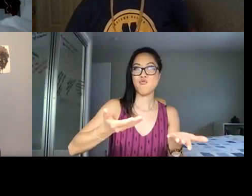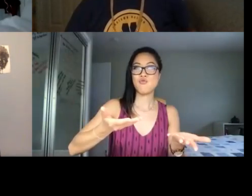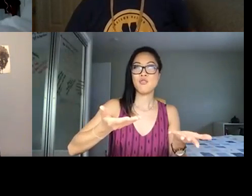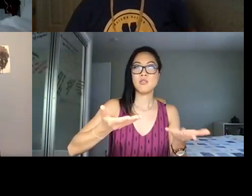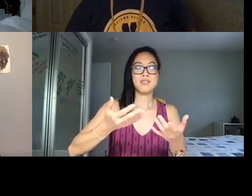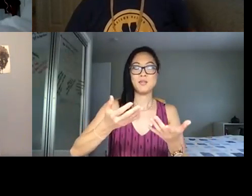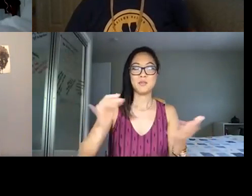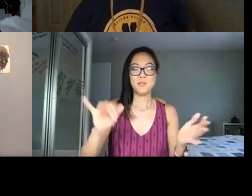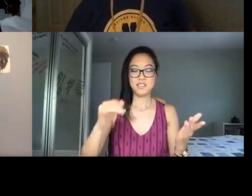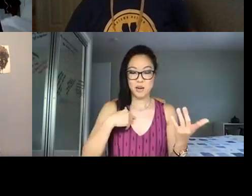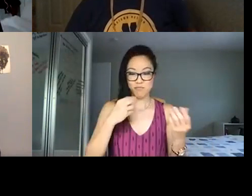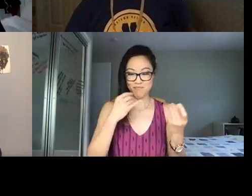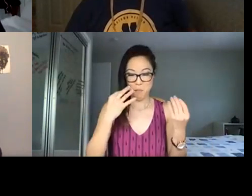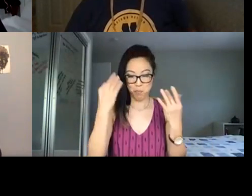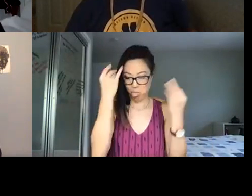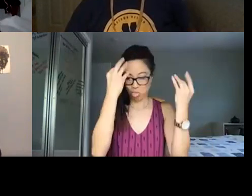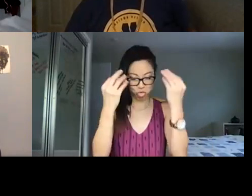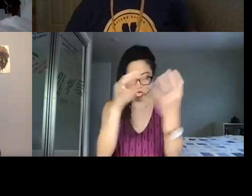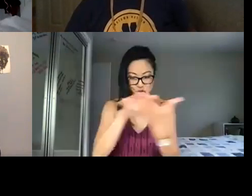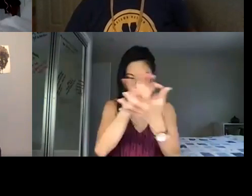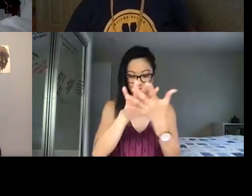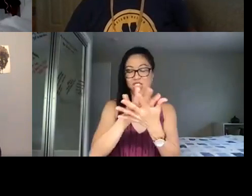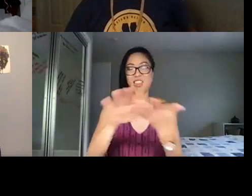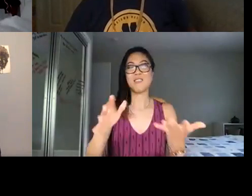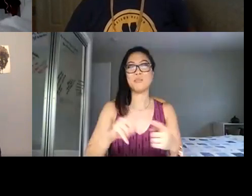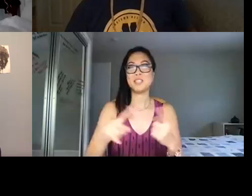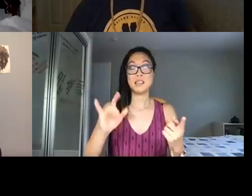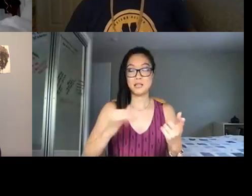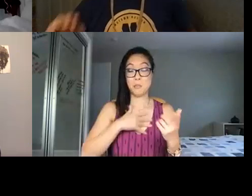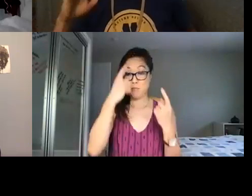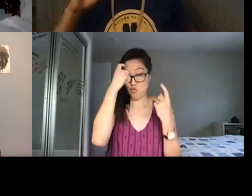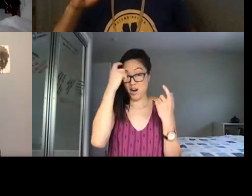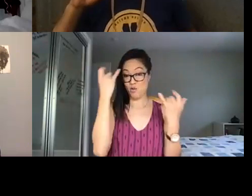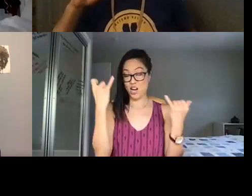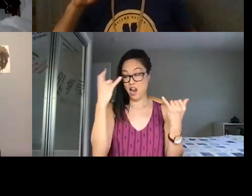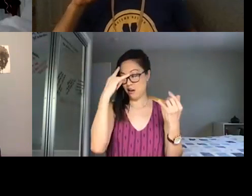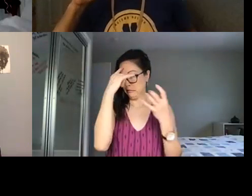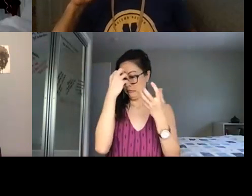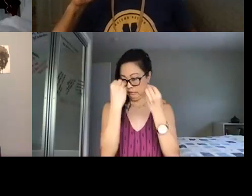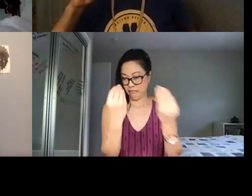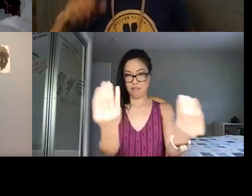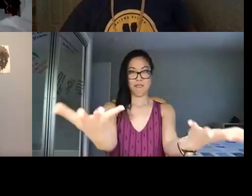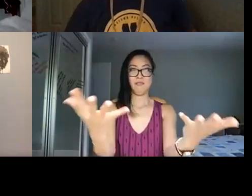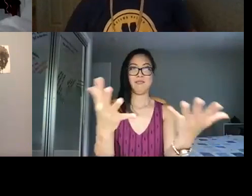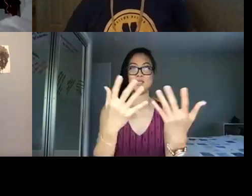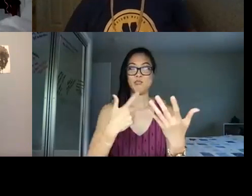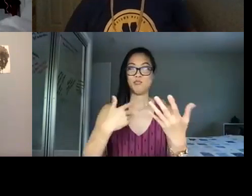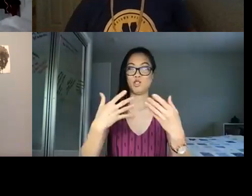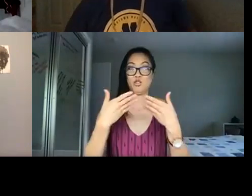my brain right now. So that's pretty transparent and honest. I'll pass it to Yo-Yo.